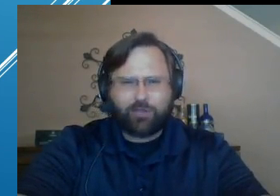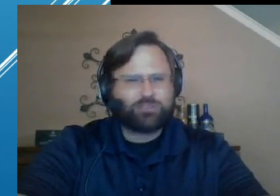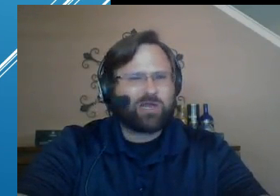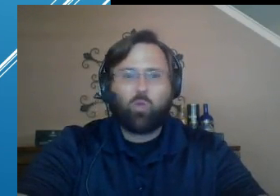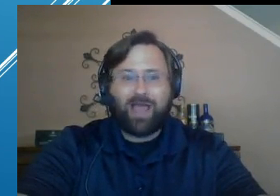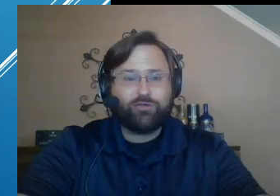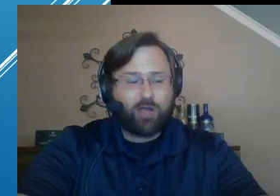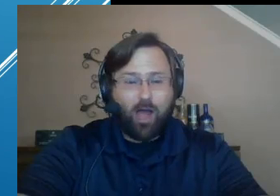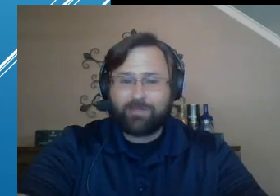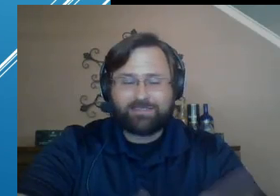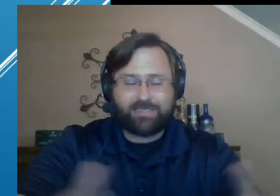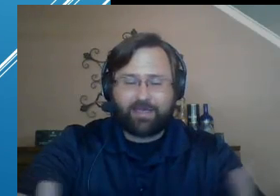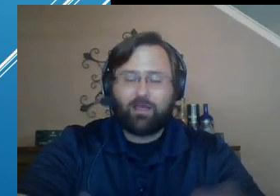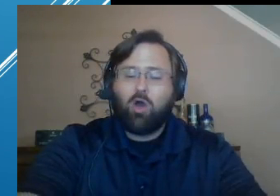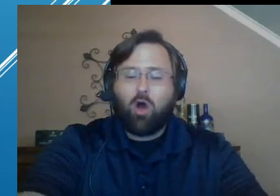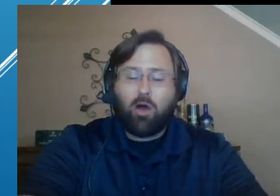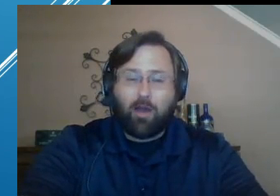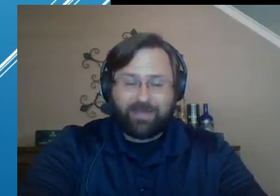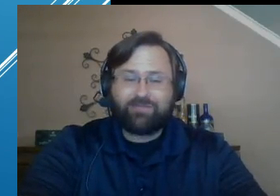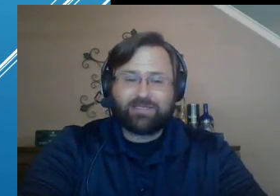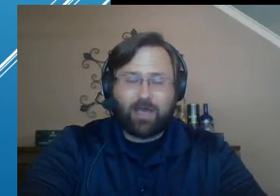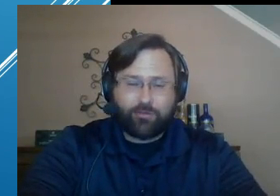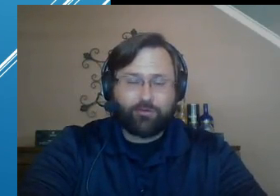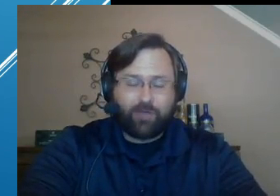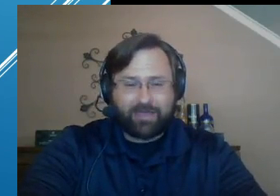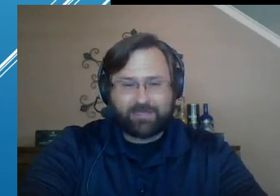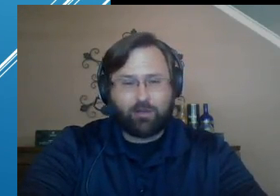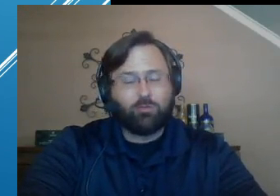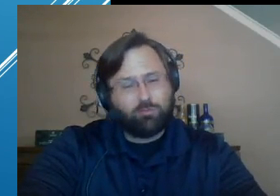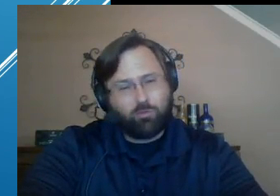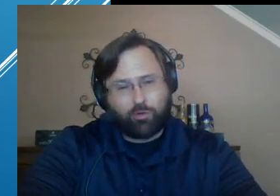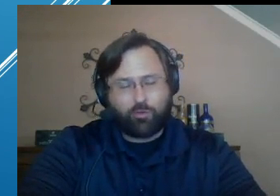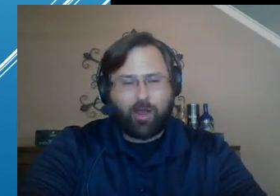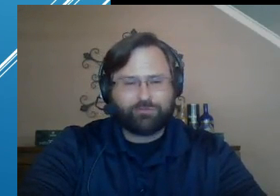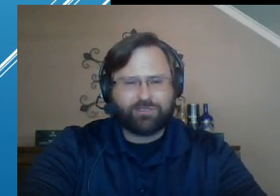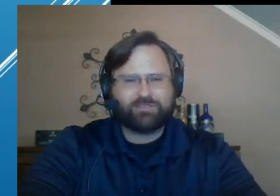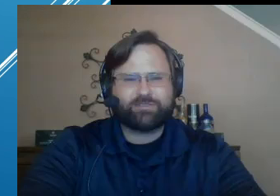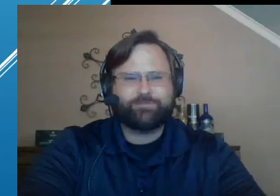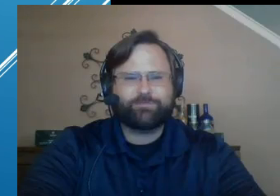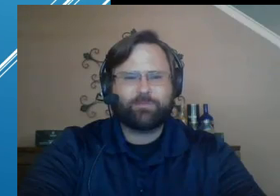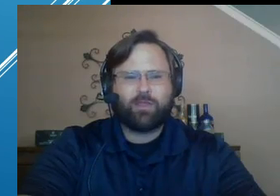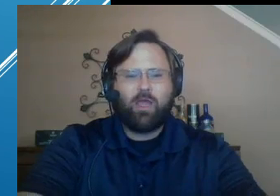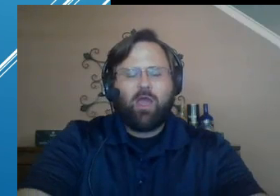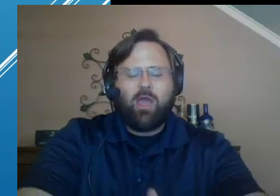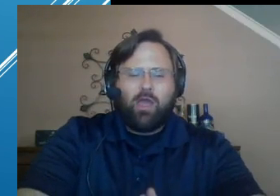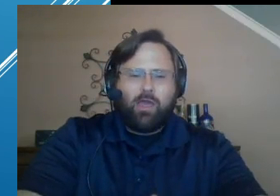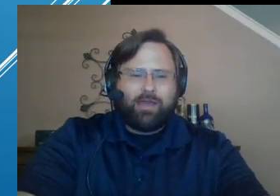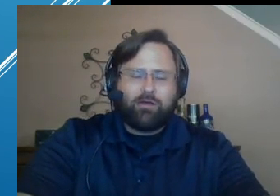understand why you commonly see many of these other ASL word order options now